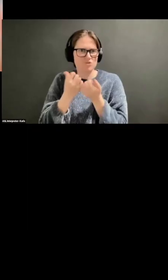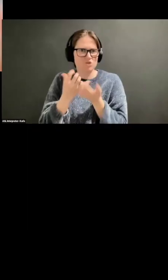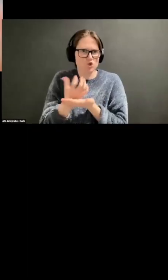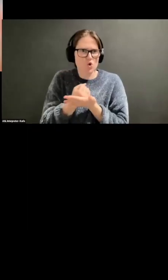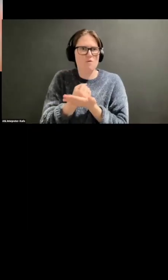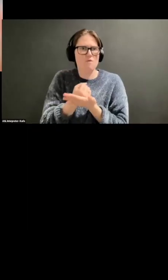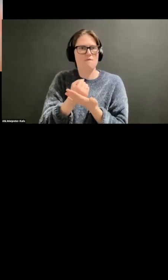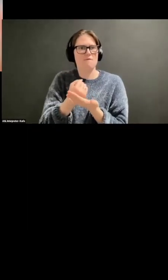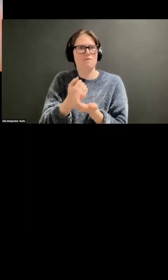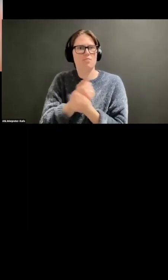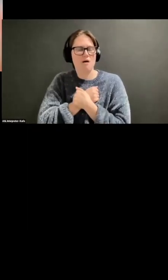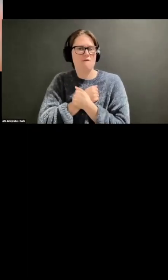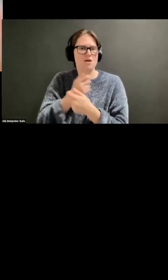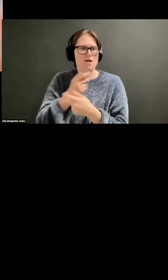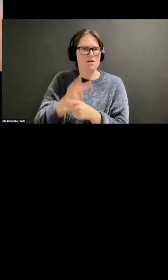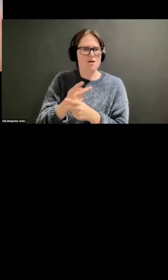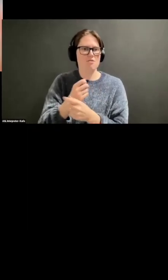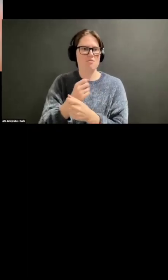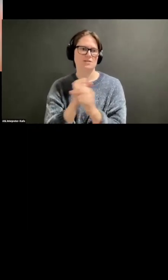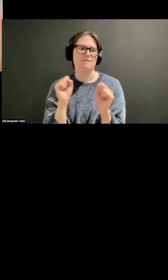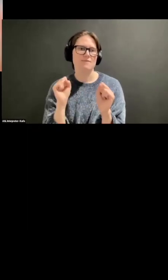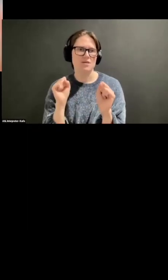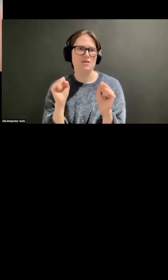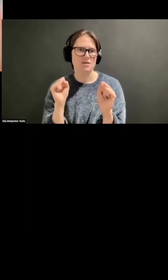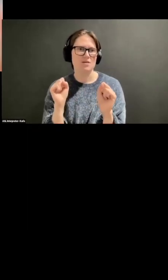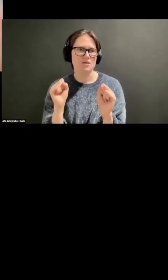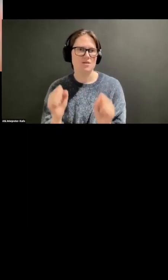It's also why, and I know it's different for everybody,